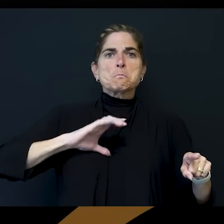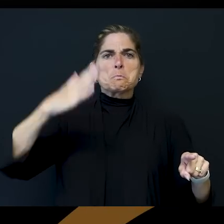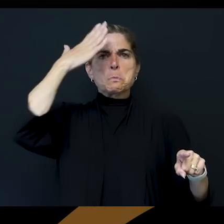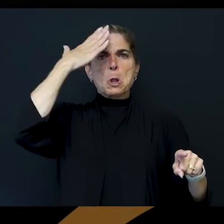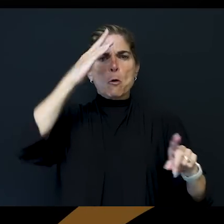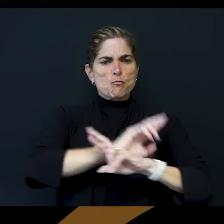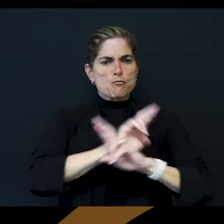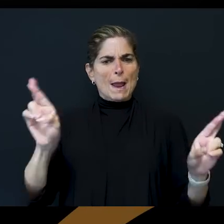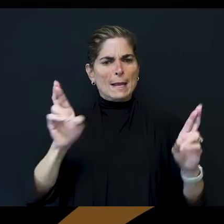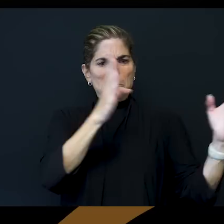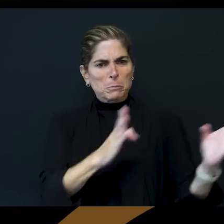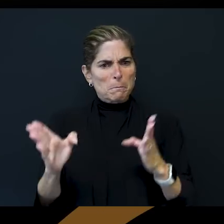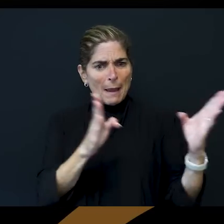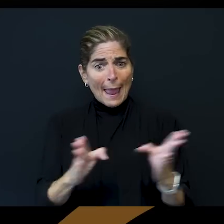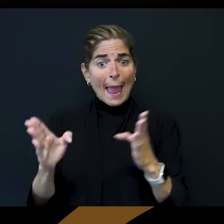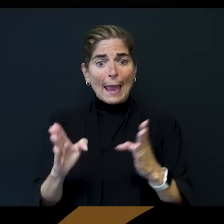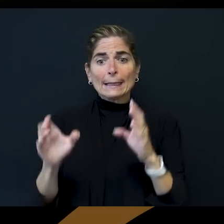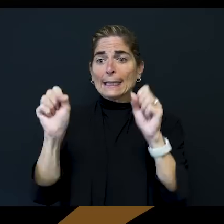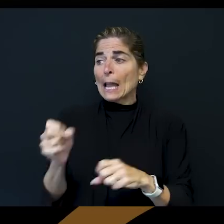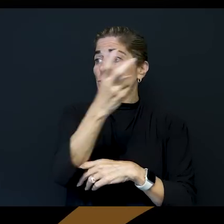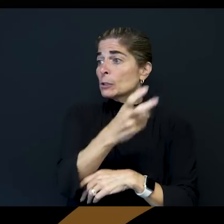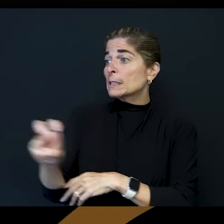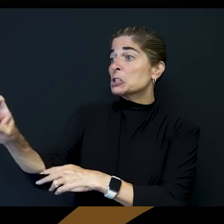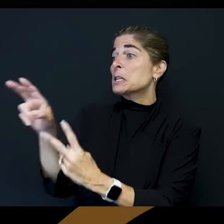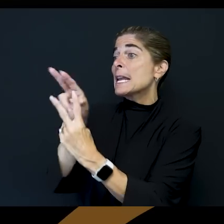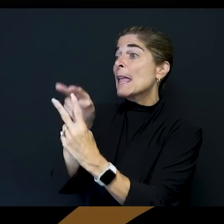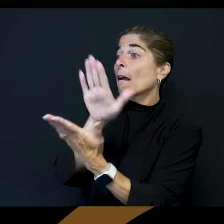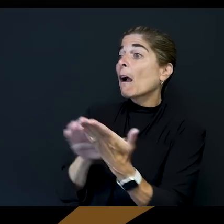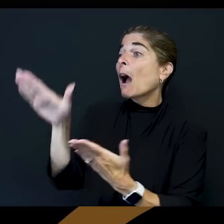to make transitions either to college or to competitive employment